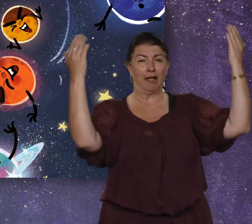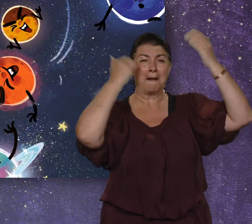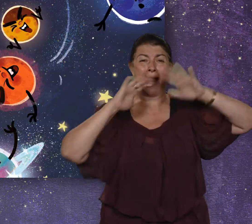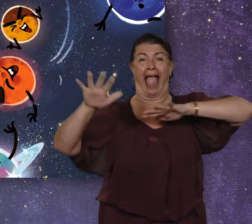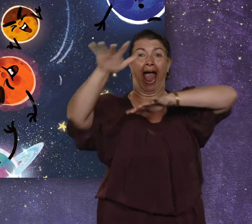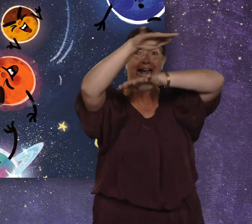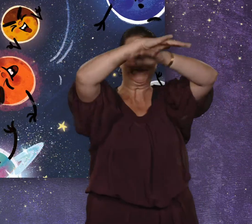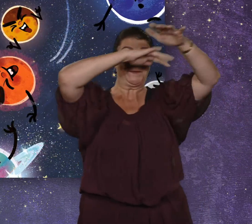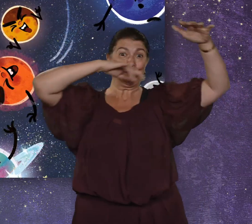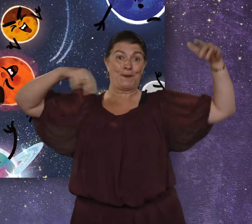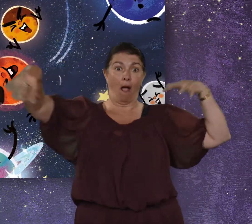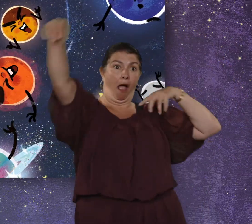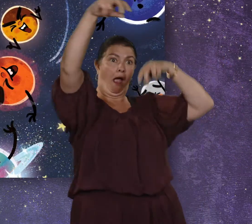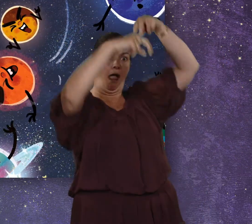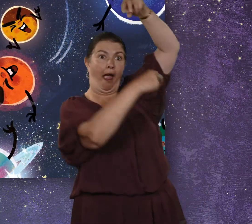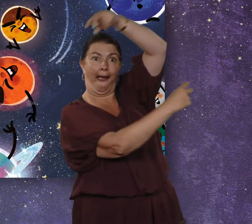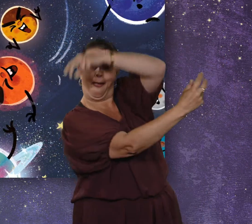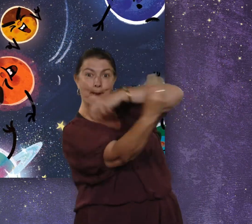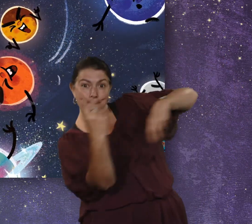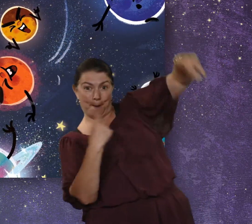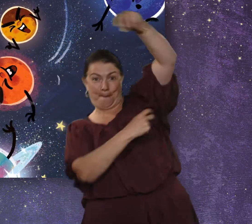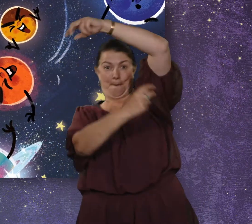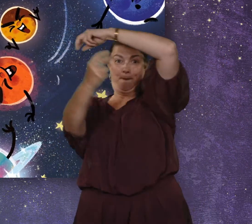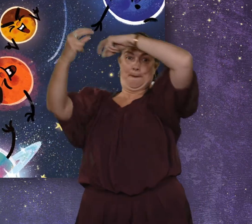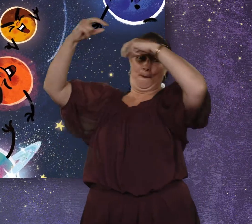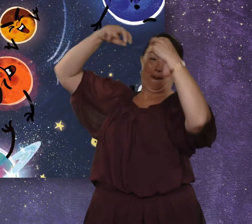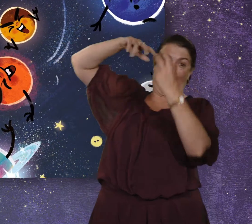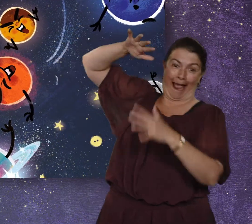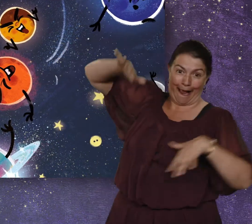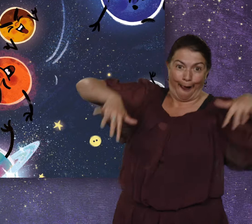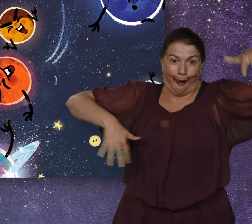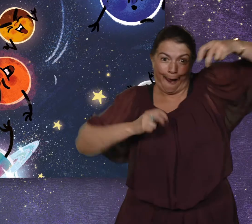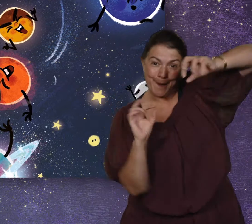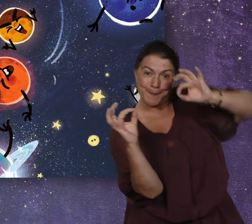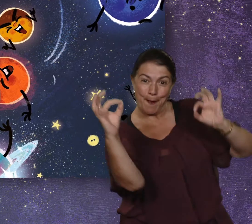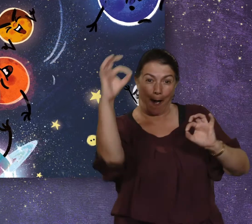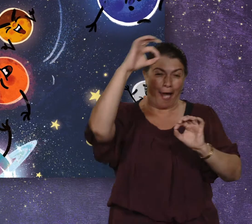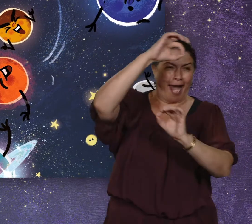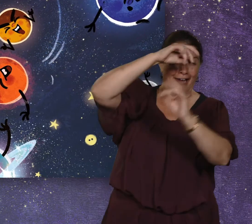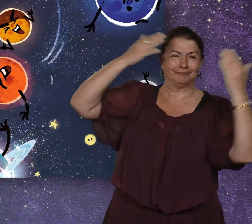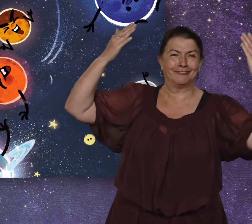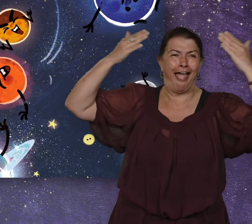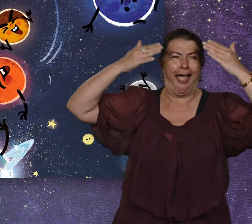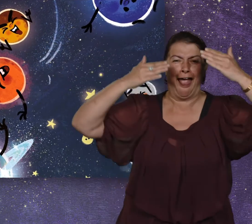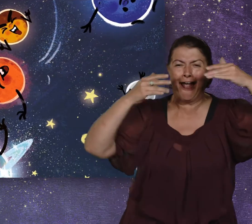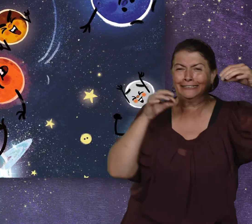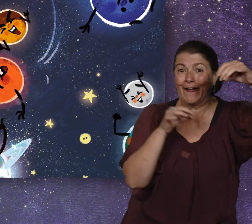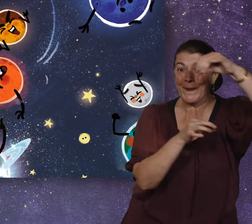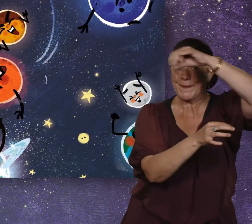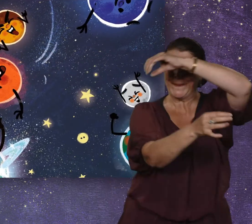Slowly at first, and then whooshing and whizzing, they zoomed through the darkness, all zipping